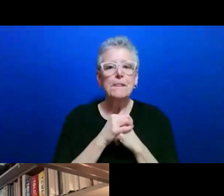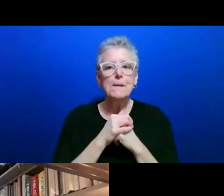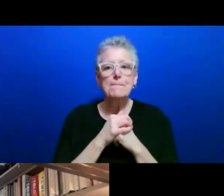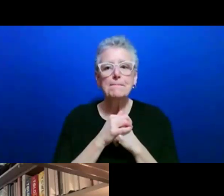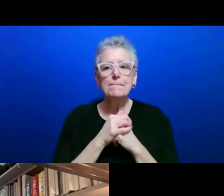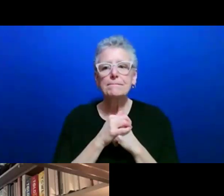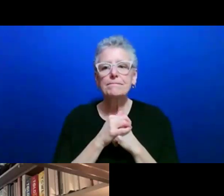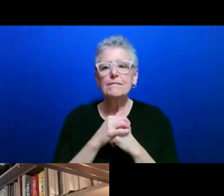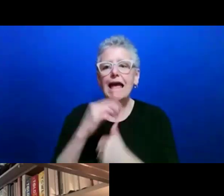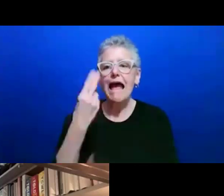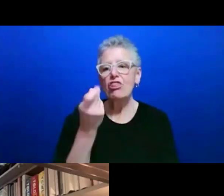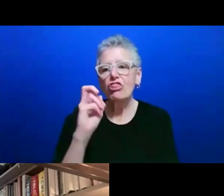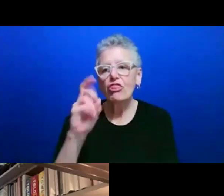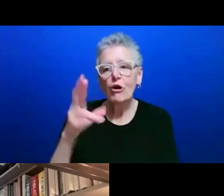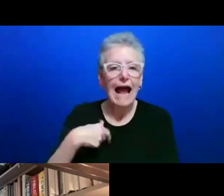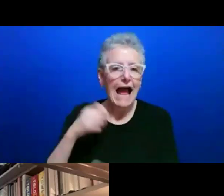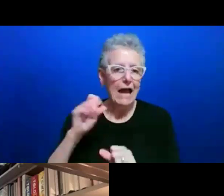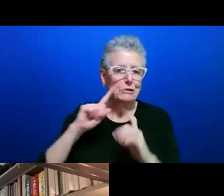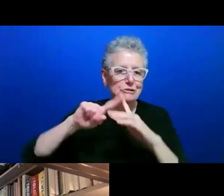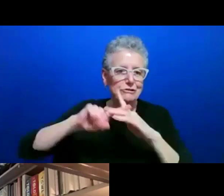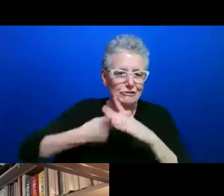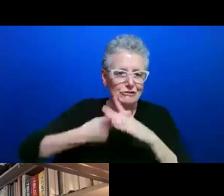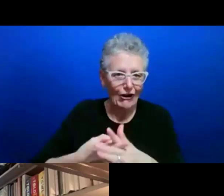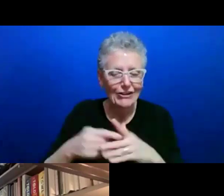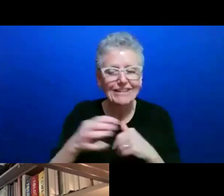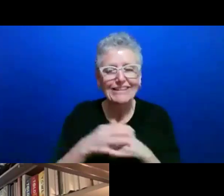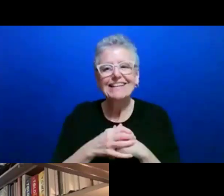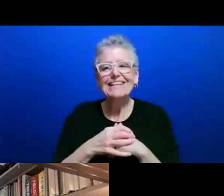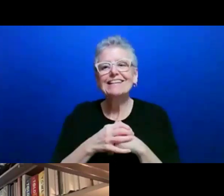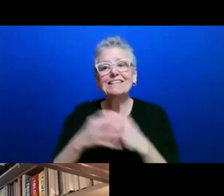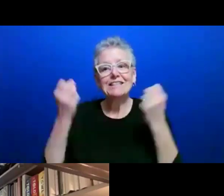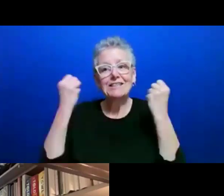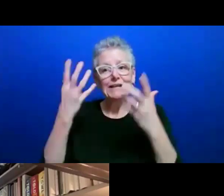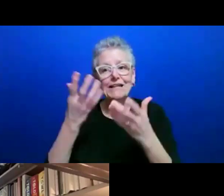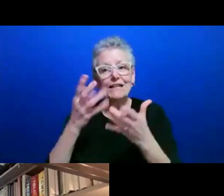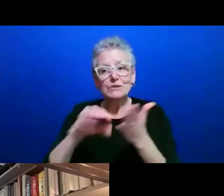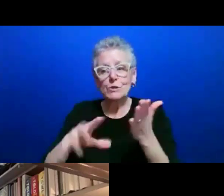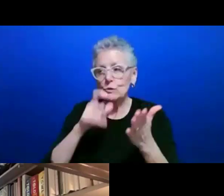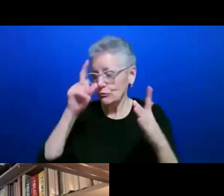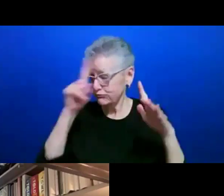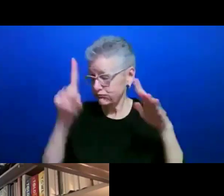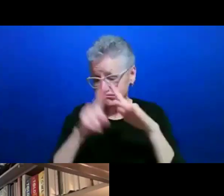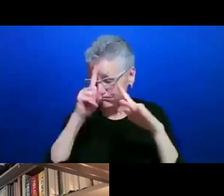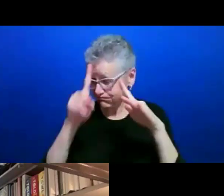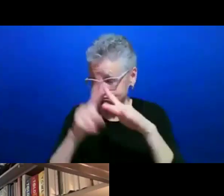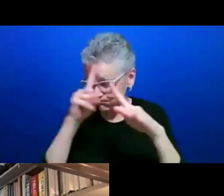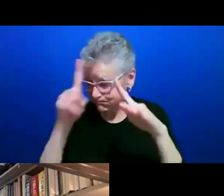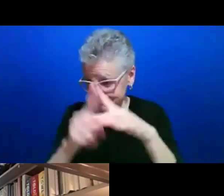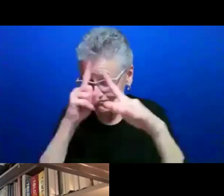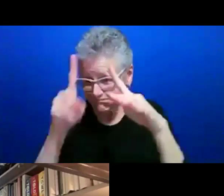HEATHER BLINSTRUB >> This is Heather. I can go. I had a lot of students that popped into my head, but I think that third